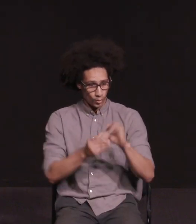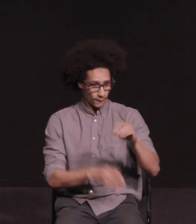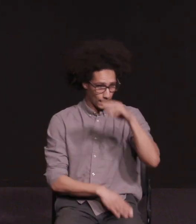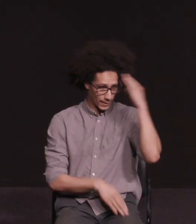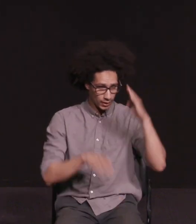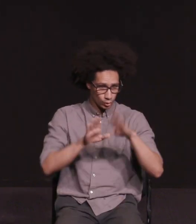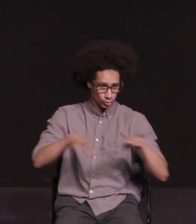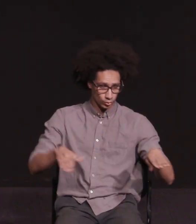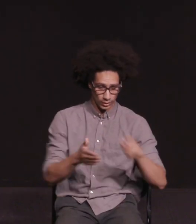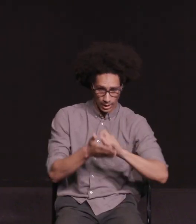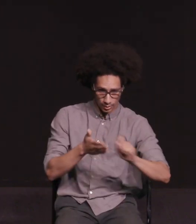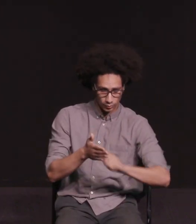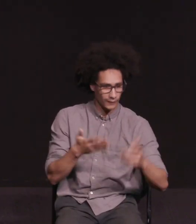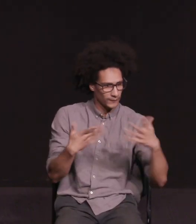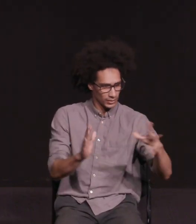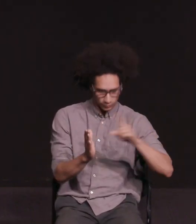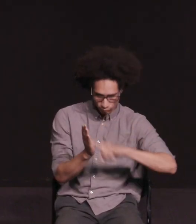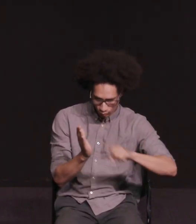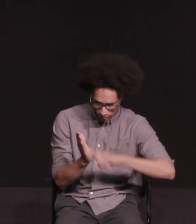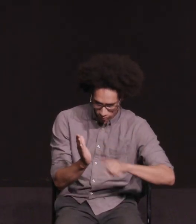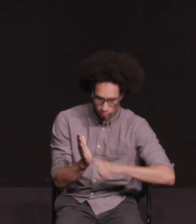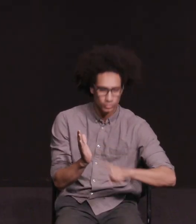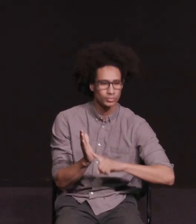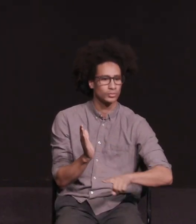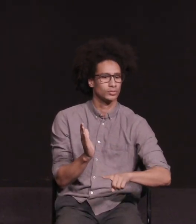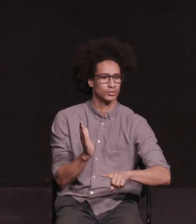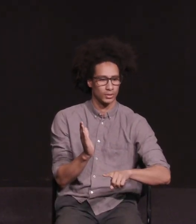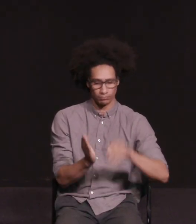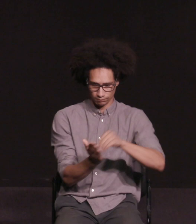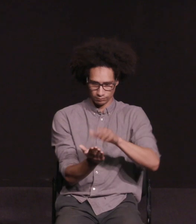researched and documented by scholars, including Donnarae